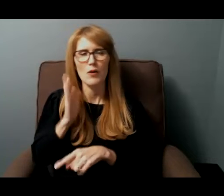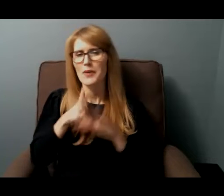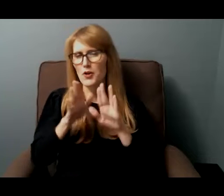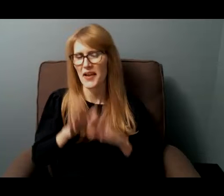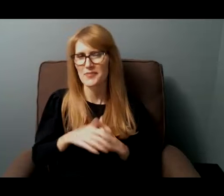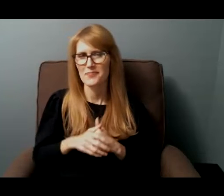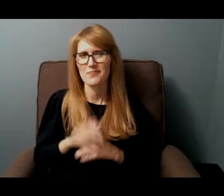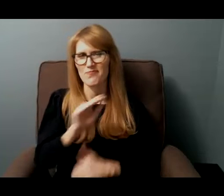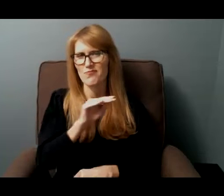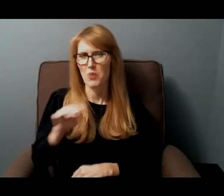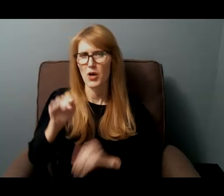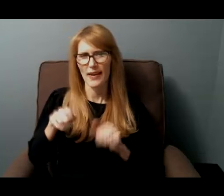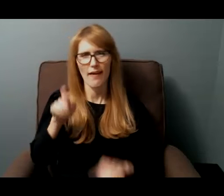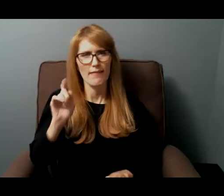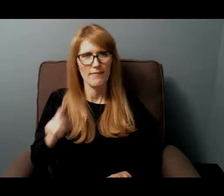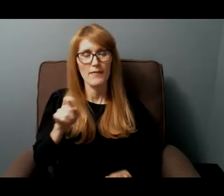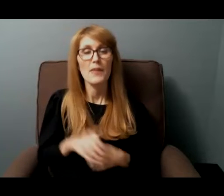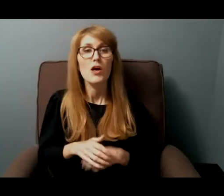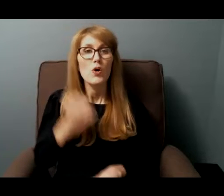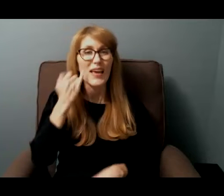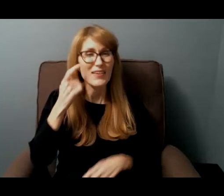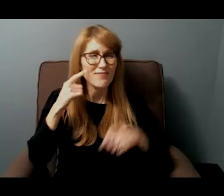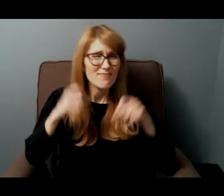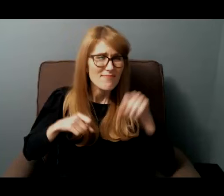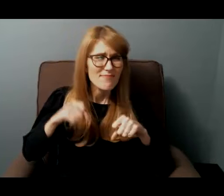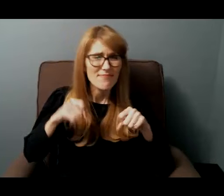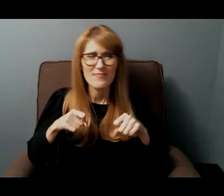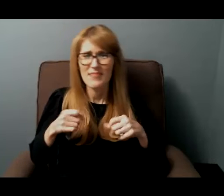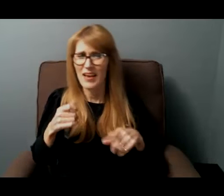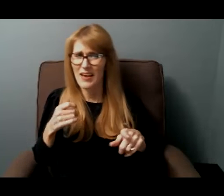So if you are not sure if maybe you have this benefit or not, you can also easily find out